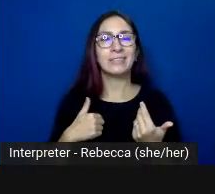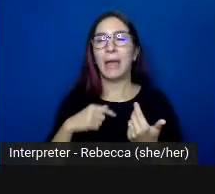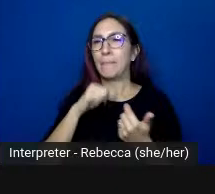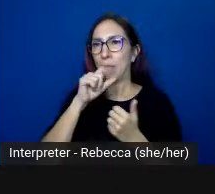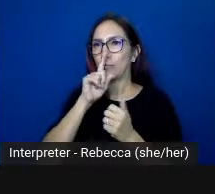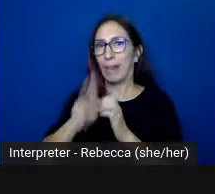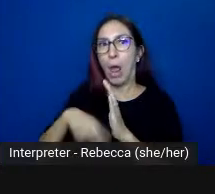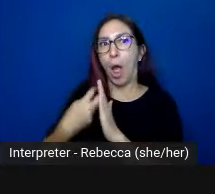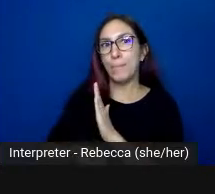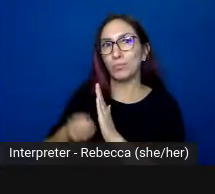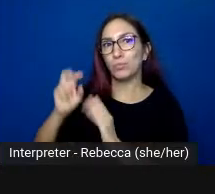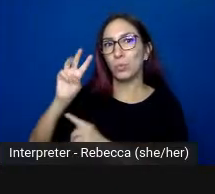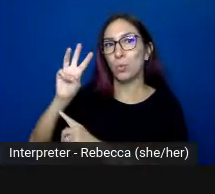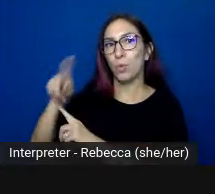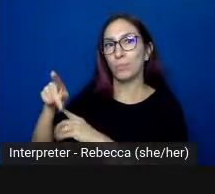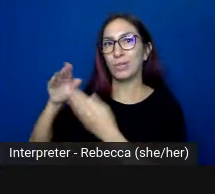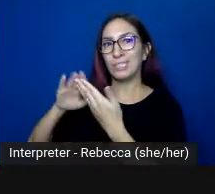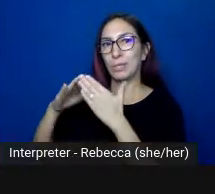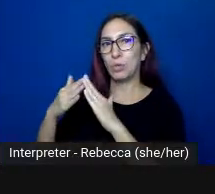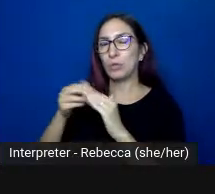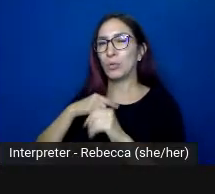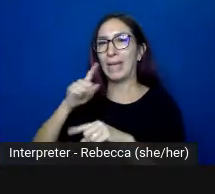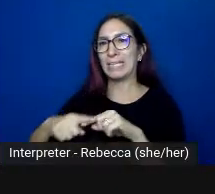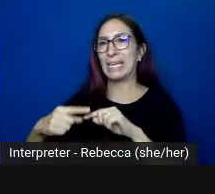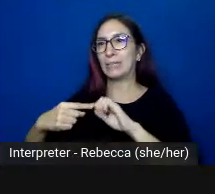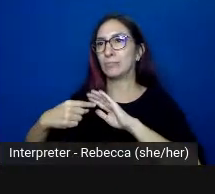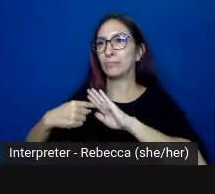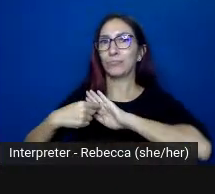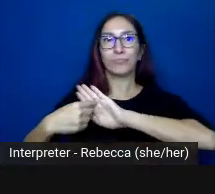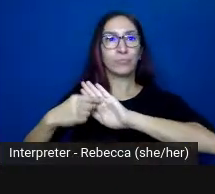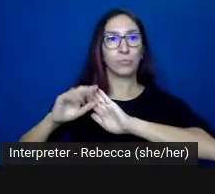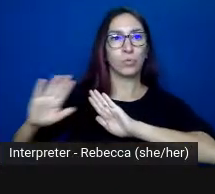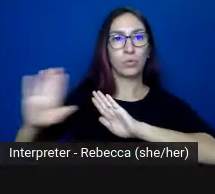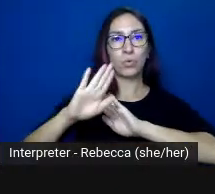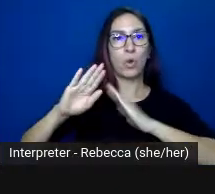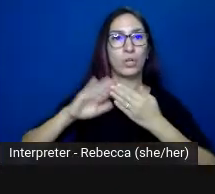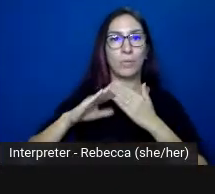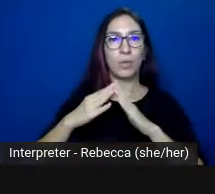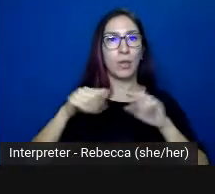community is a community. I am not